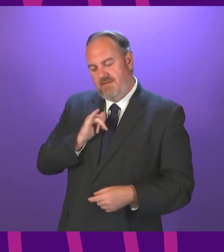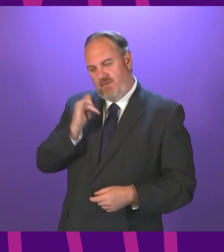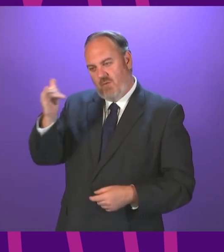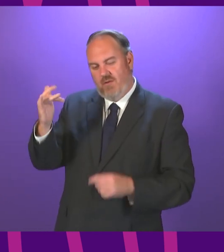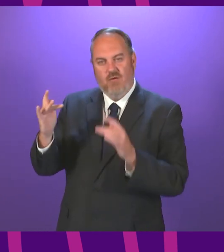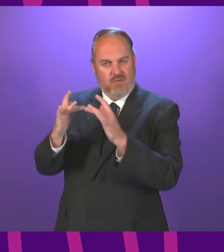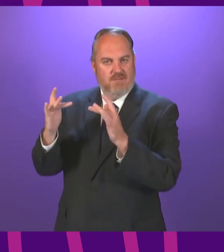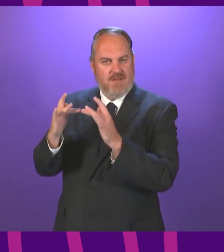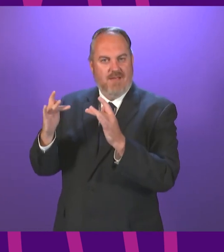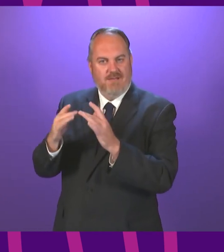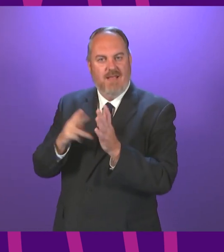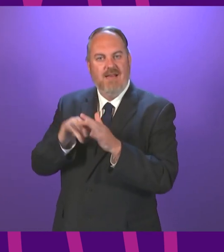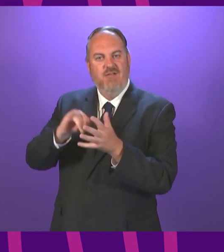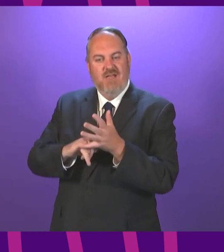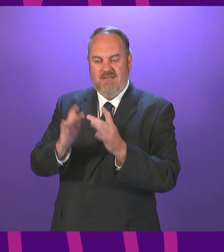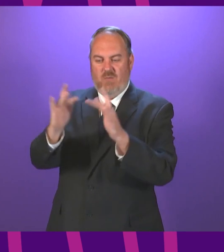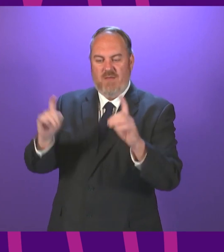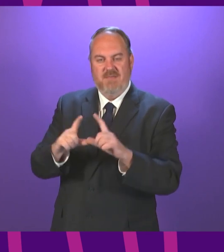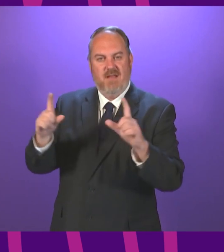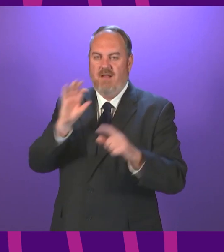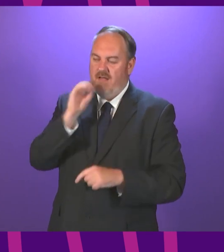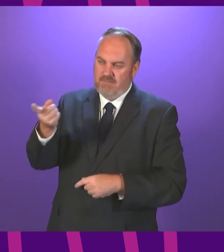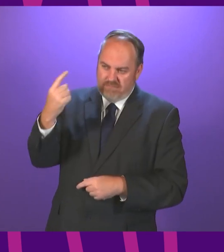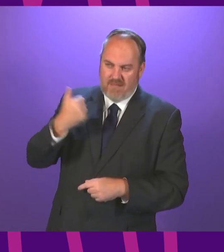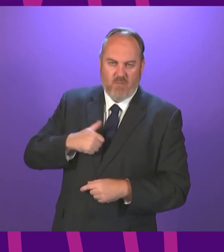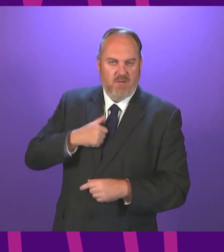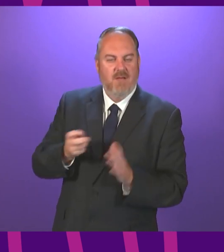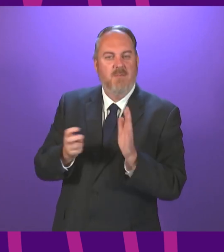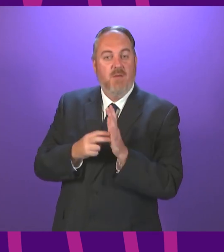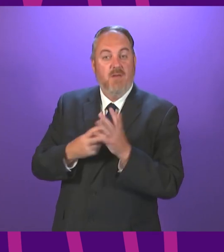register on the NHS Inform website for an appointment, or go to a drop-in clinic.